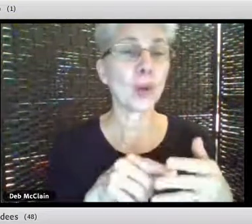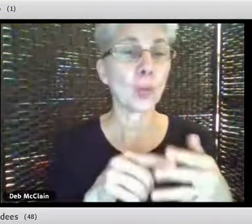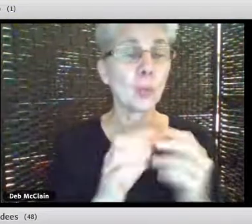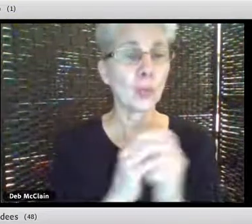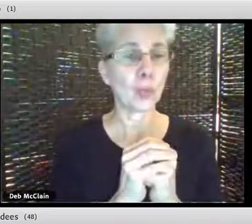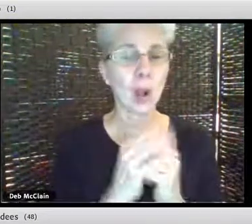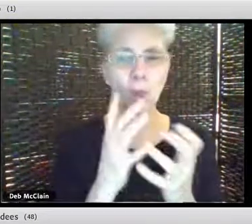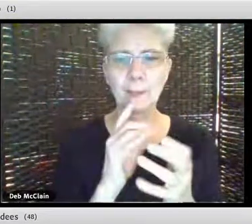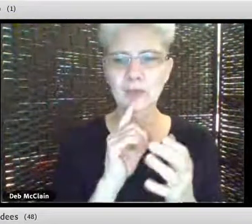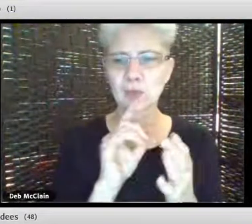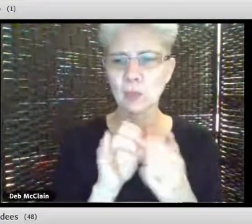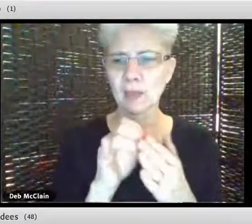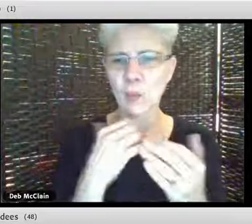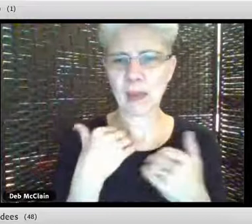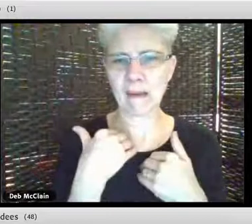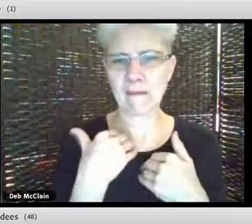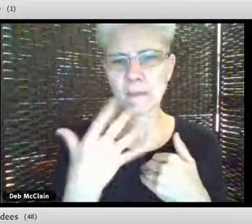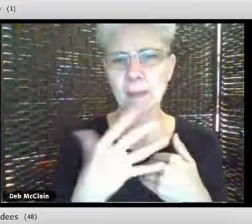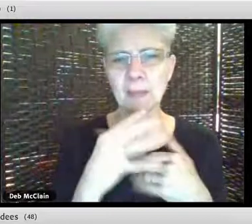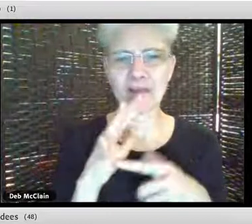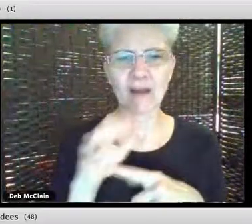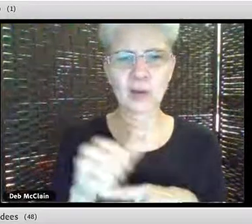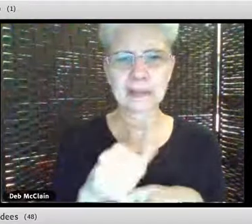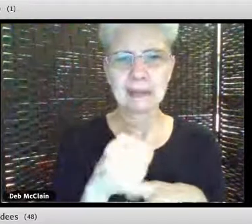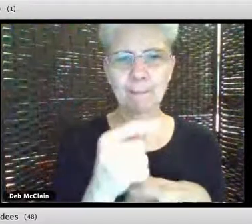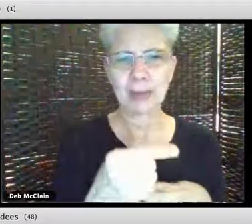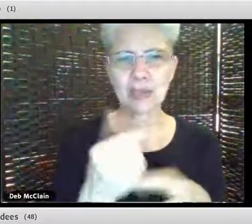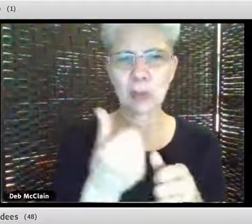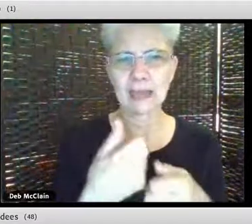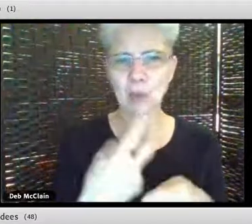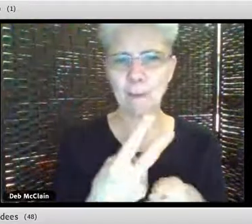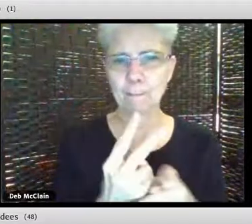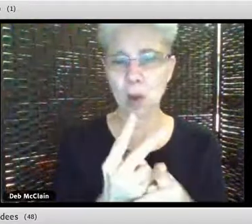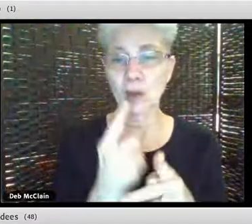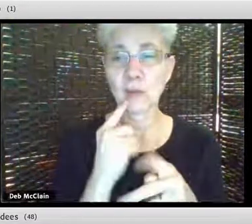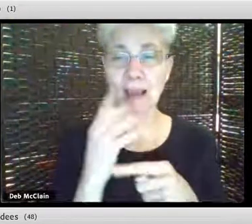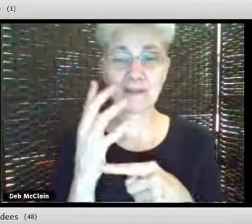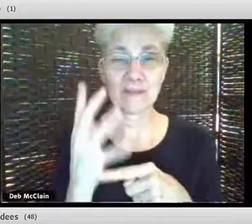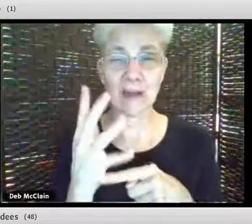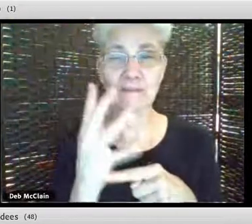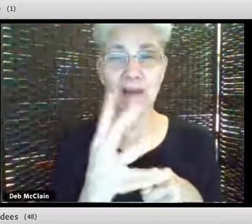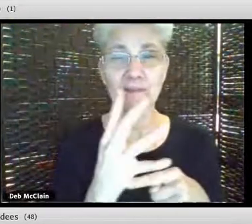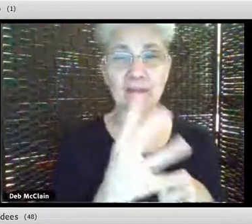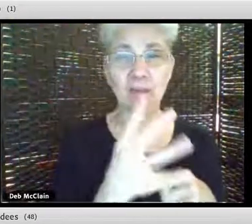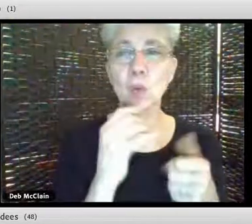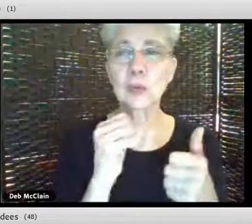So let's go ahead and get started because I want to make sure -- We have about maybe 5 to 10 minutes on each product, and we have five,